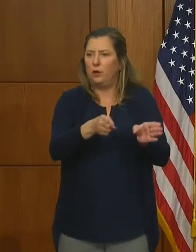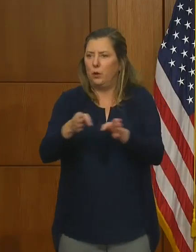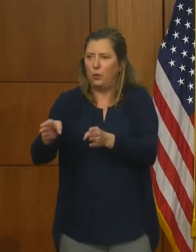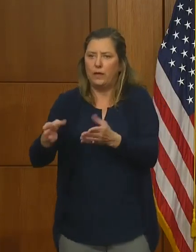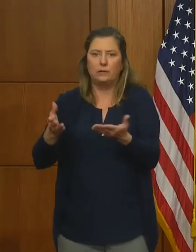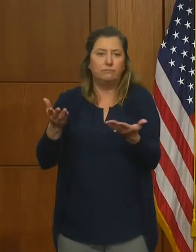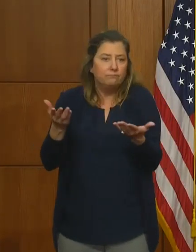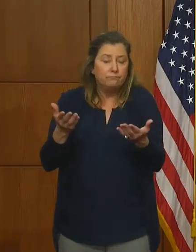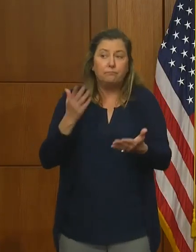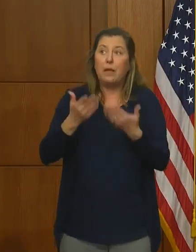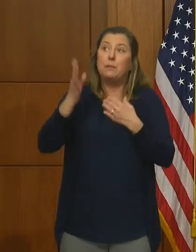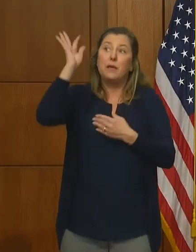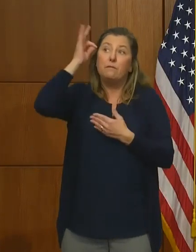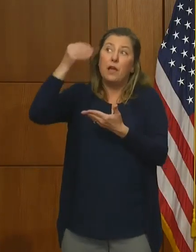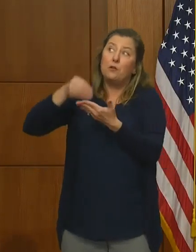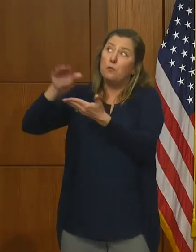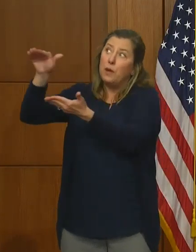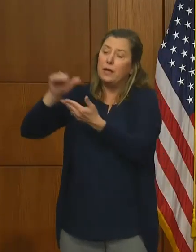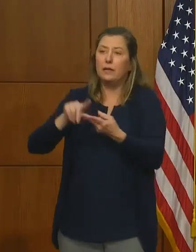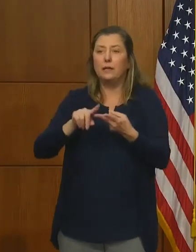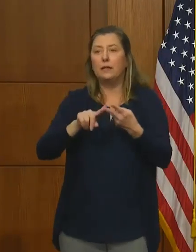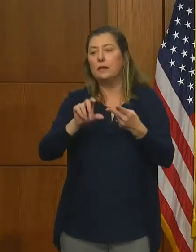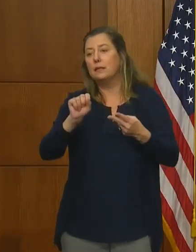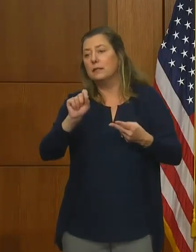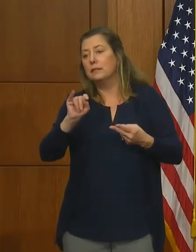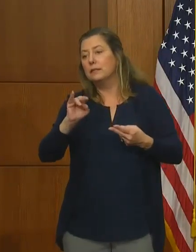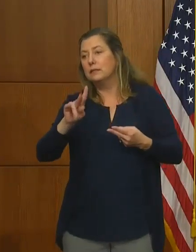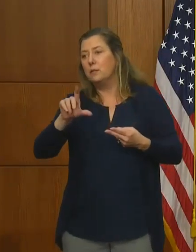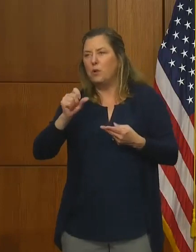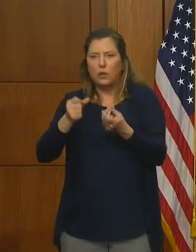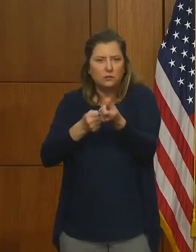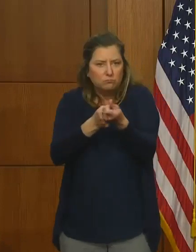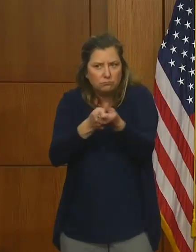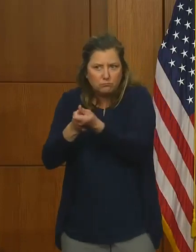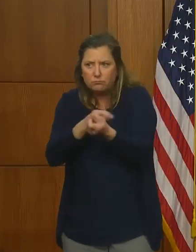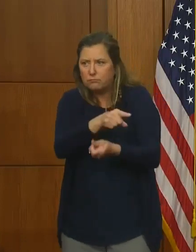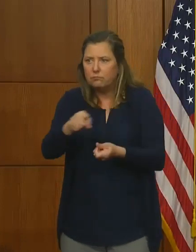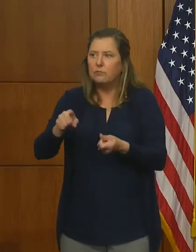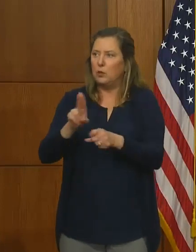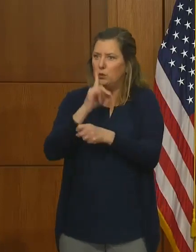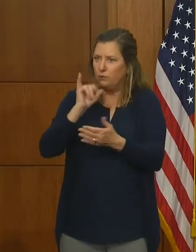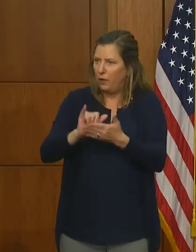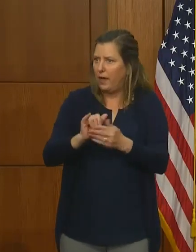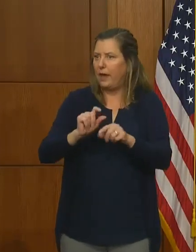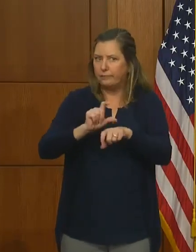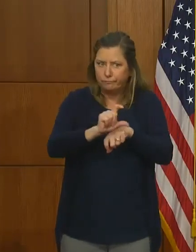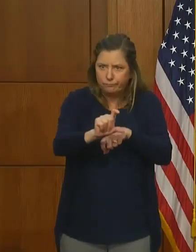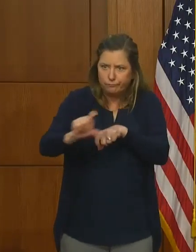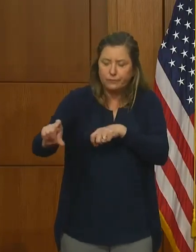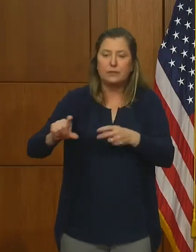COME IN A VARIETY OF DIFFERENT- OF OPPORTUNITIES FOR US THERE ARE FEDERAL MONEY STIMULUS